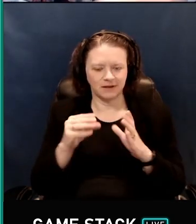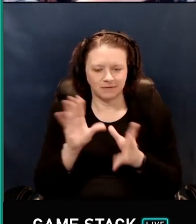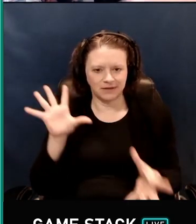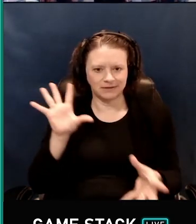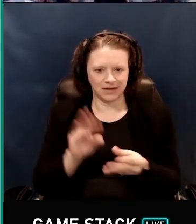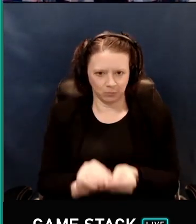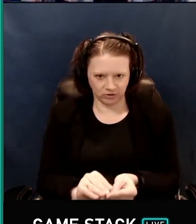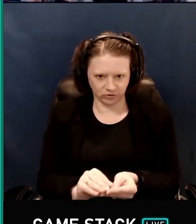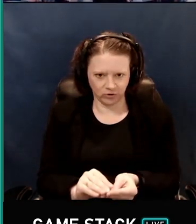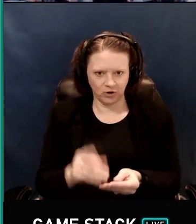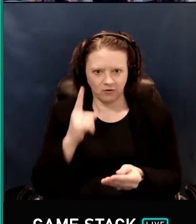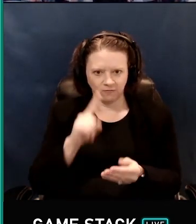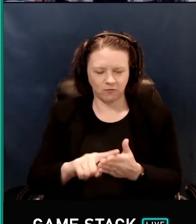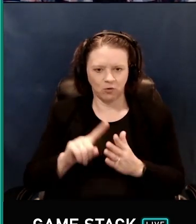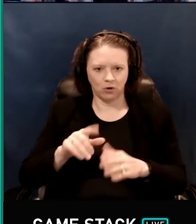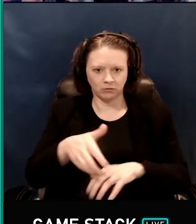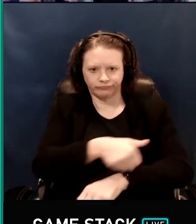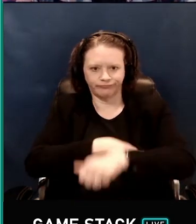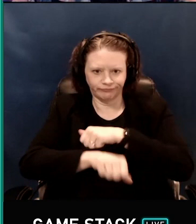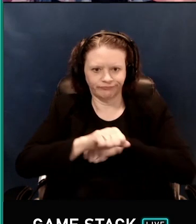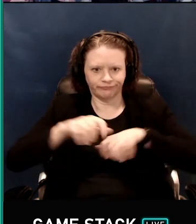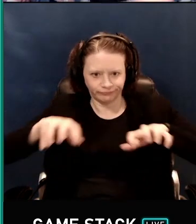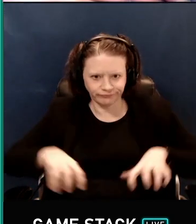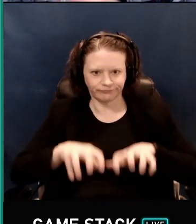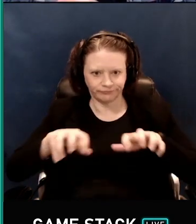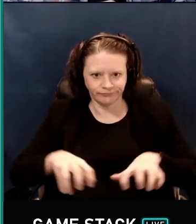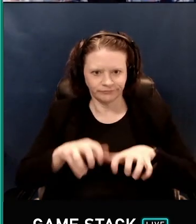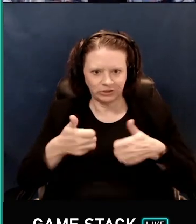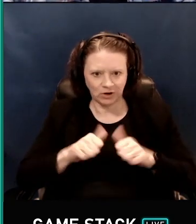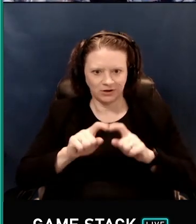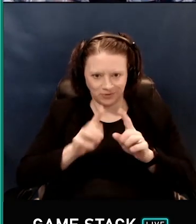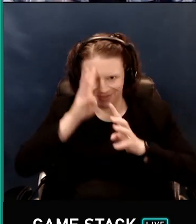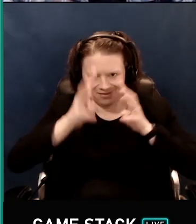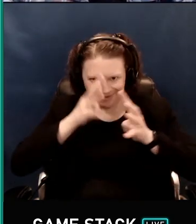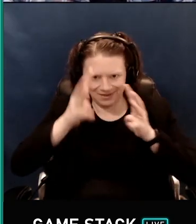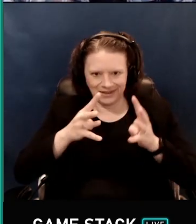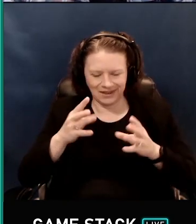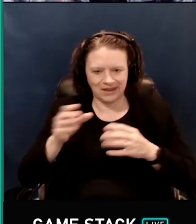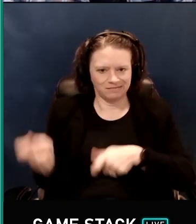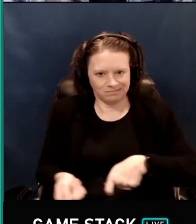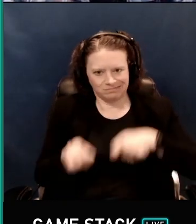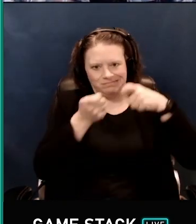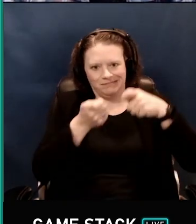to get those higher bandwidths, we do want to make sure that we enable hardware